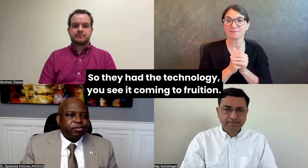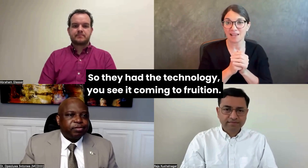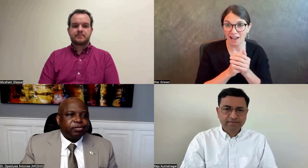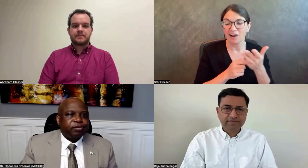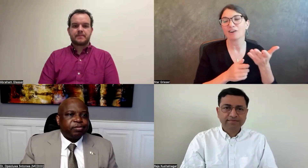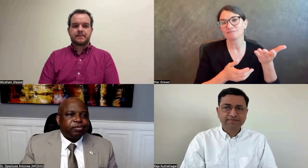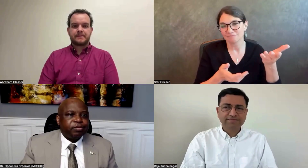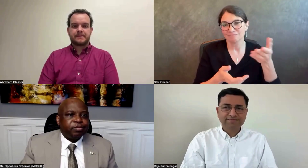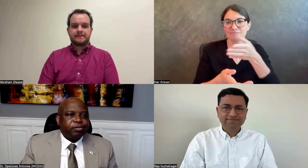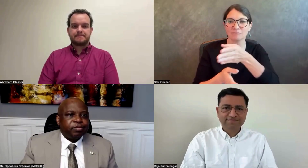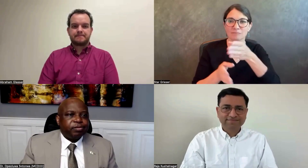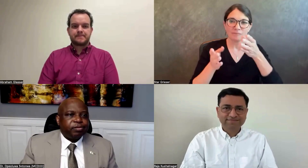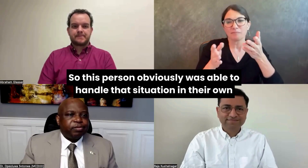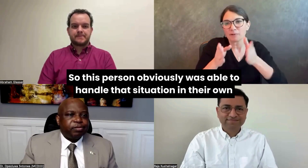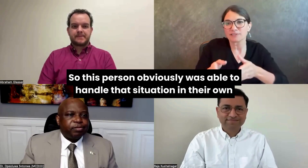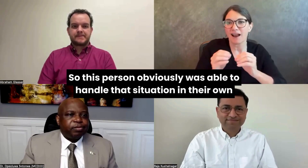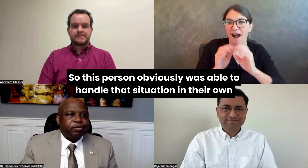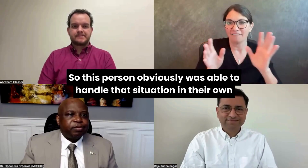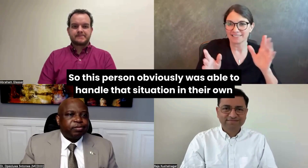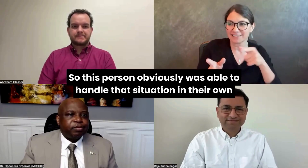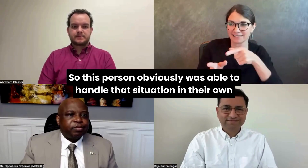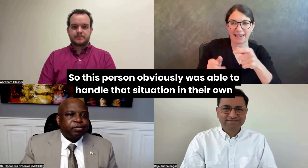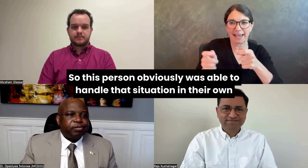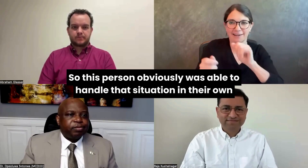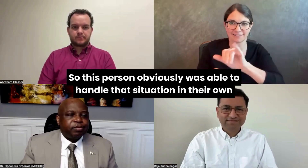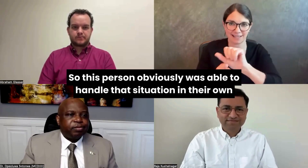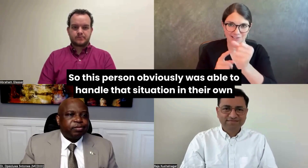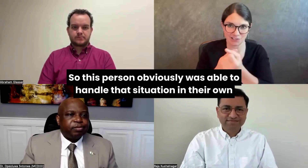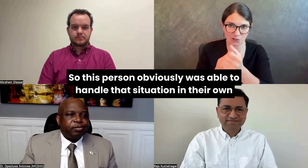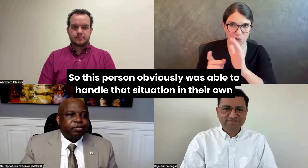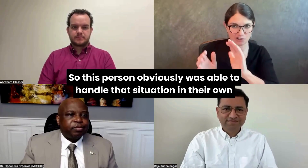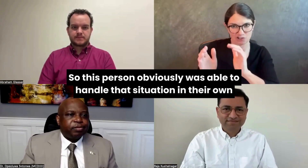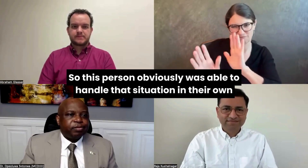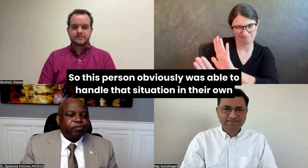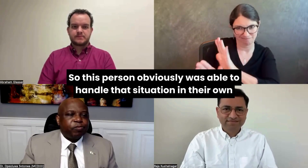So this person obviously was able to handle that situation in their own preferred way,